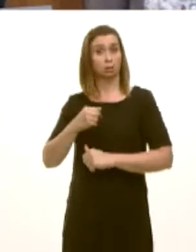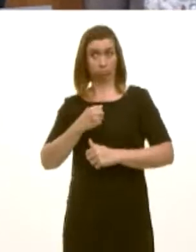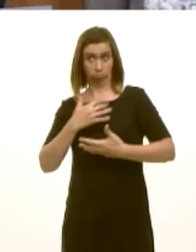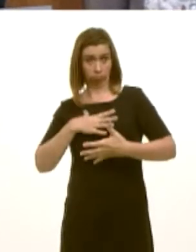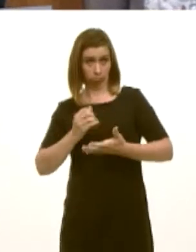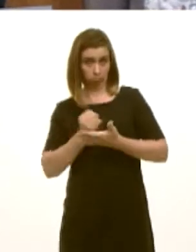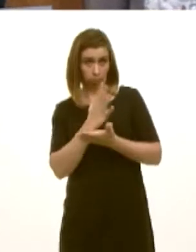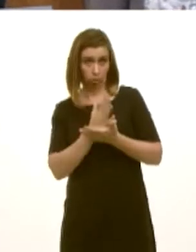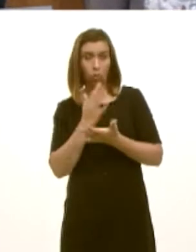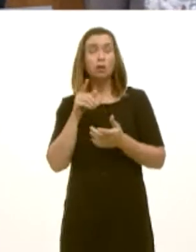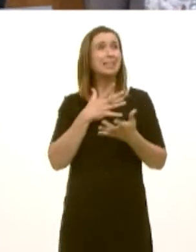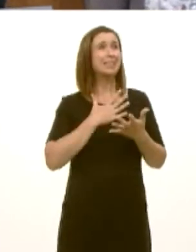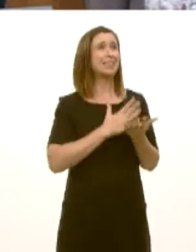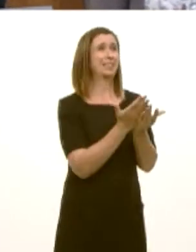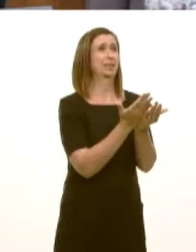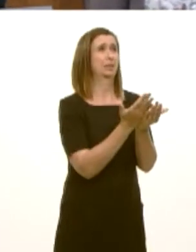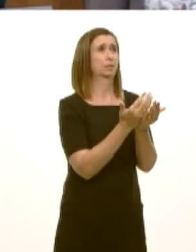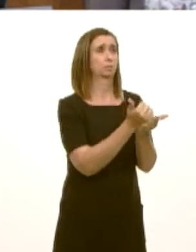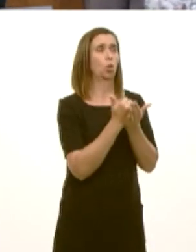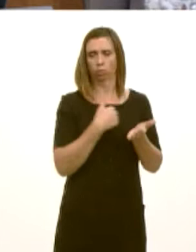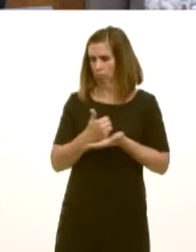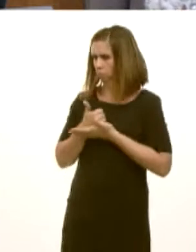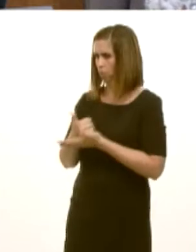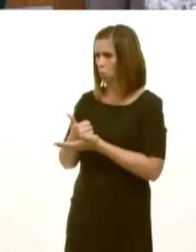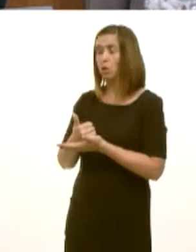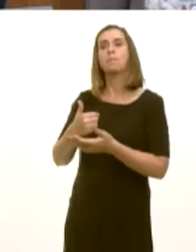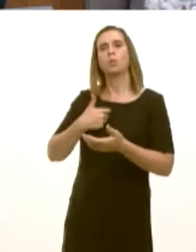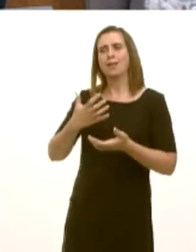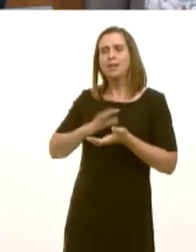supported when they need that support, and the second is investing in skillsóthe more